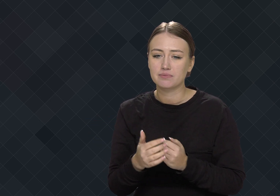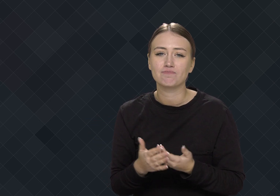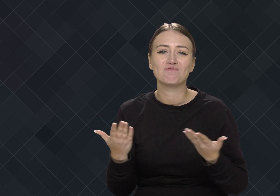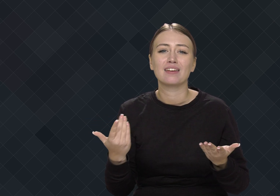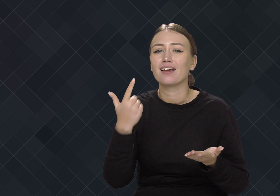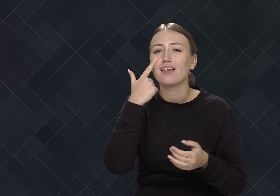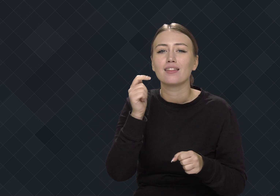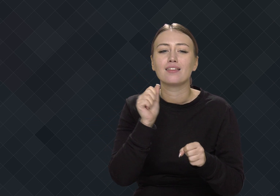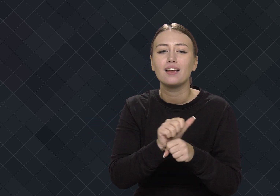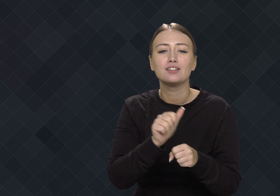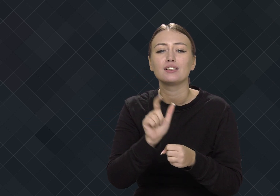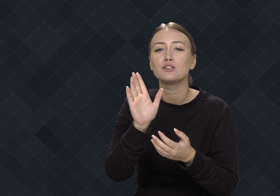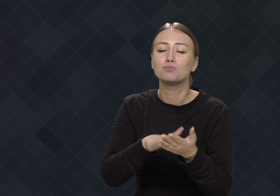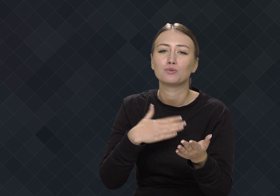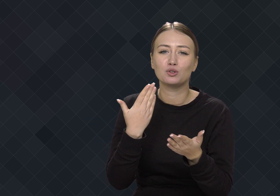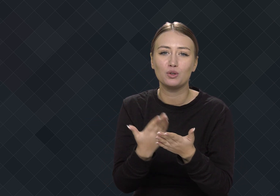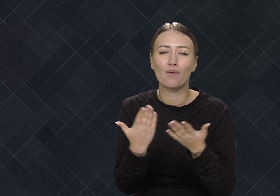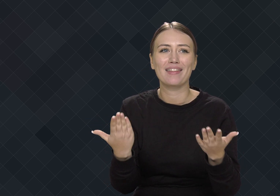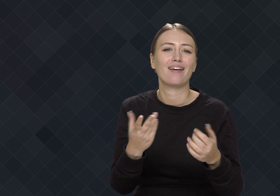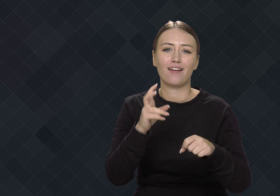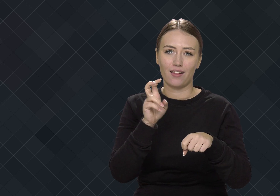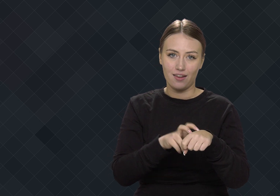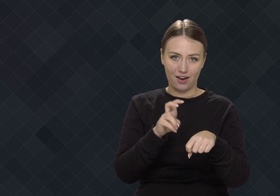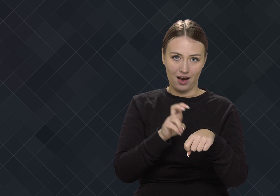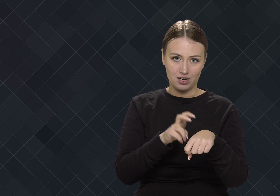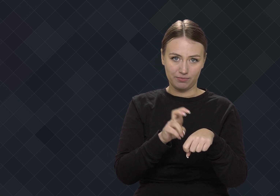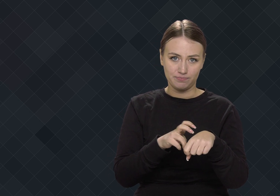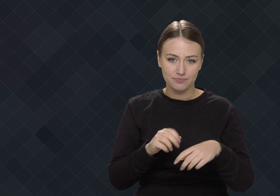The most common example given is with a doctor,